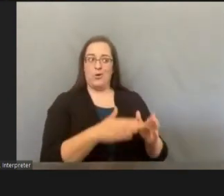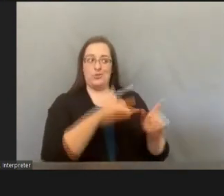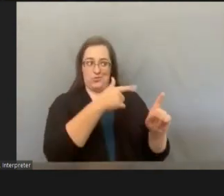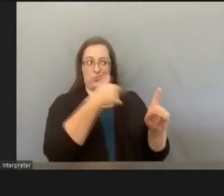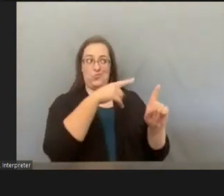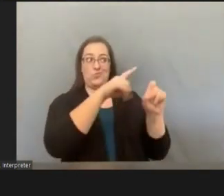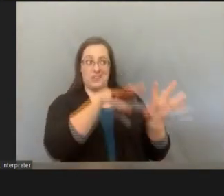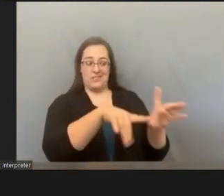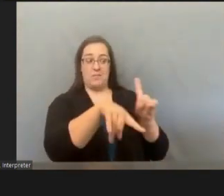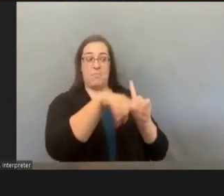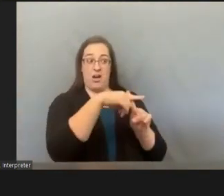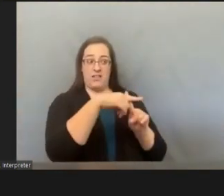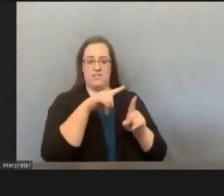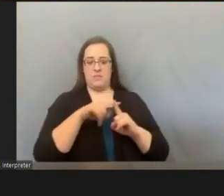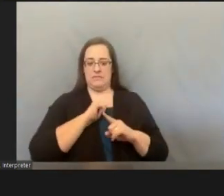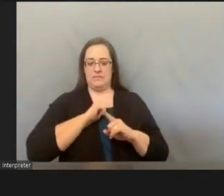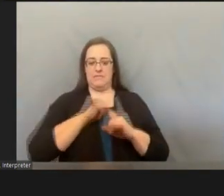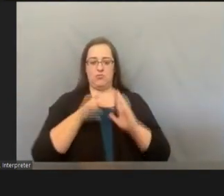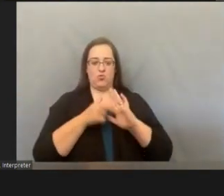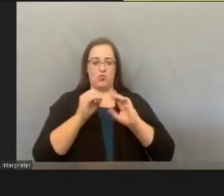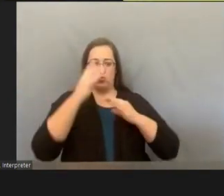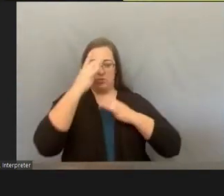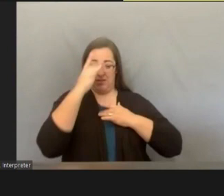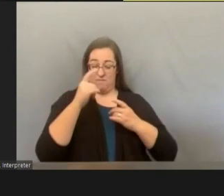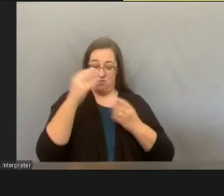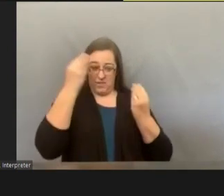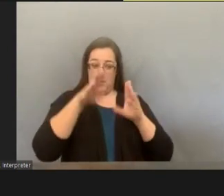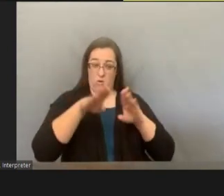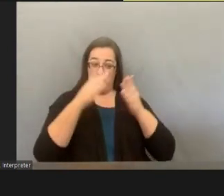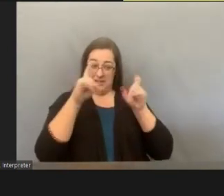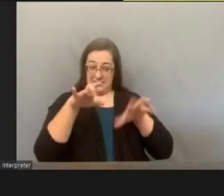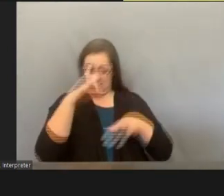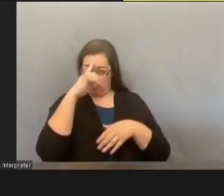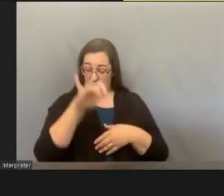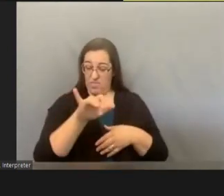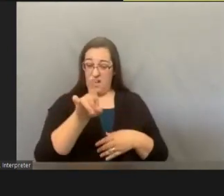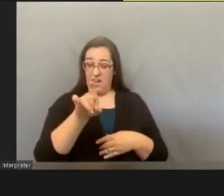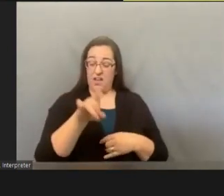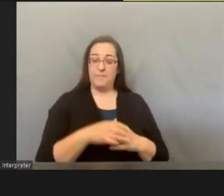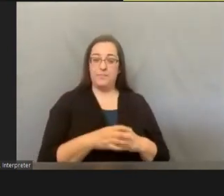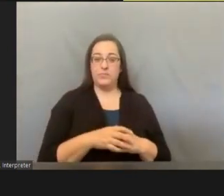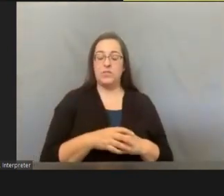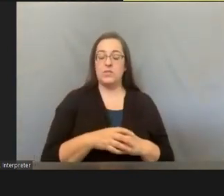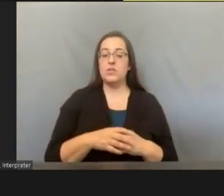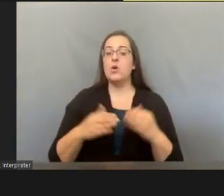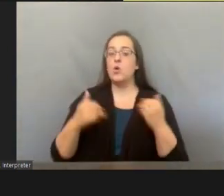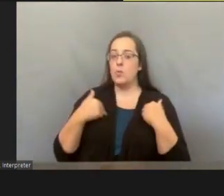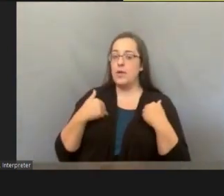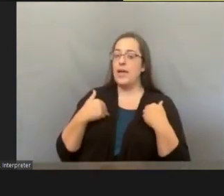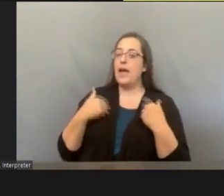BEEN THINKING ABOUT OFFERING TESTING FOR PEOPLE WITHOUT SYMPTOMS BUT MAYBE THEY HAVE BEEN IN CONTACT WITH A PERSON